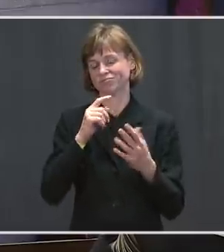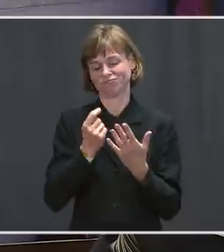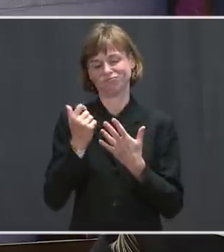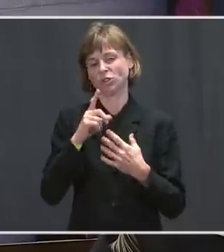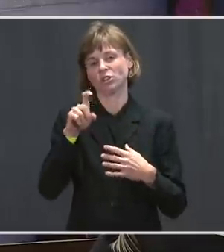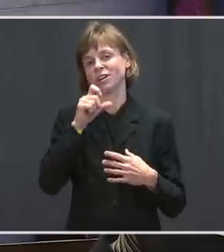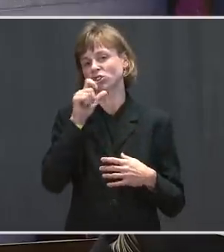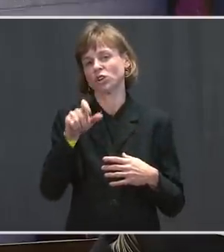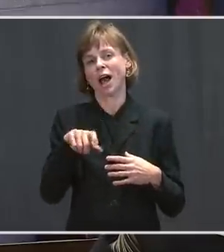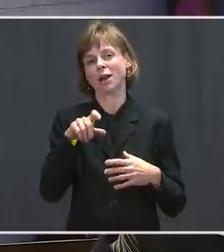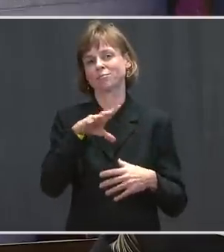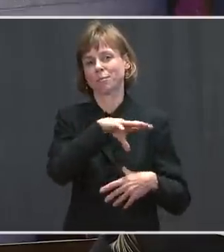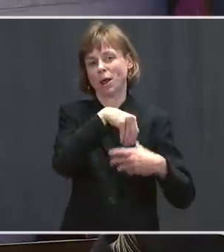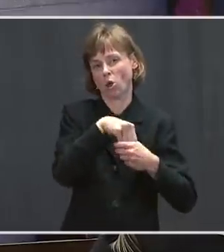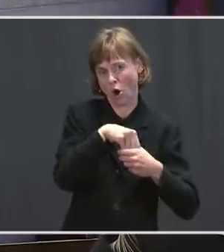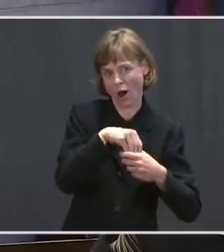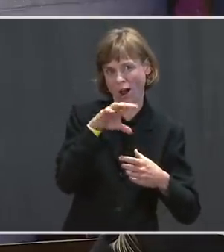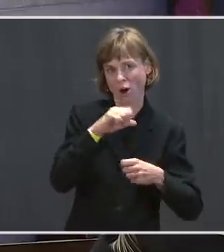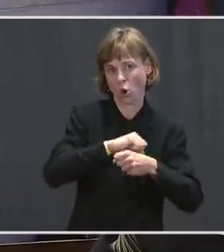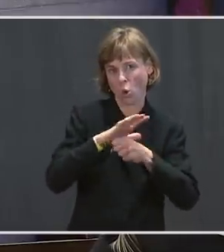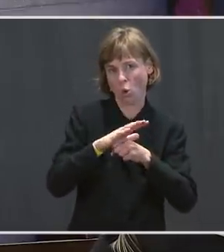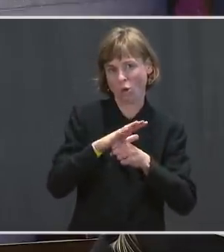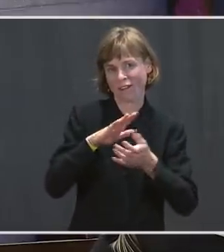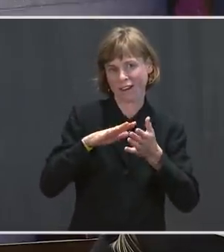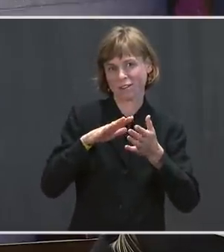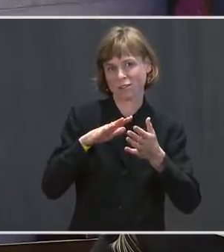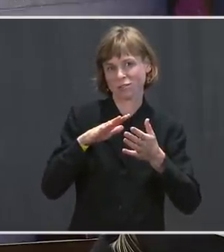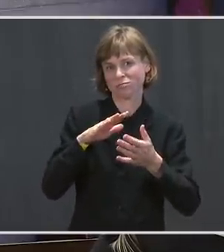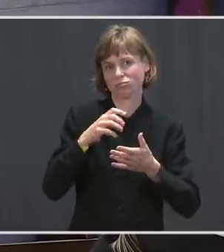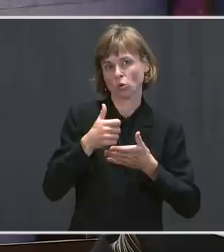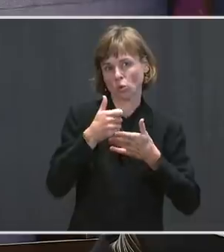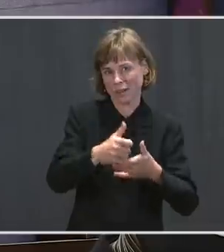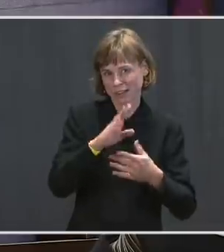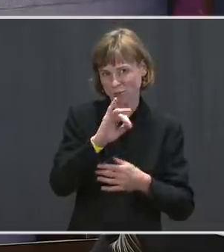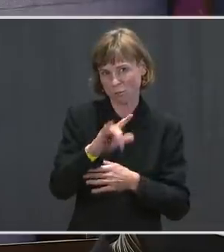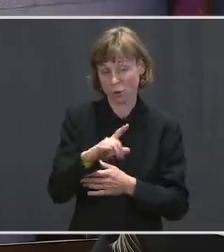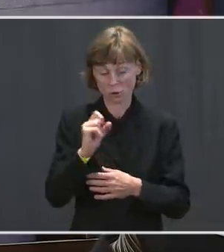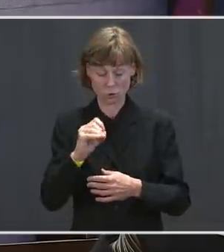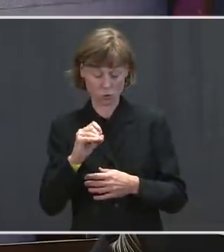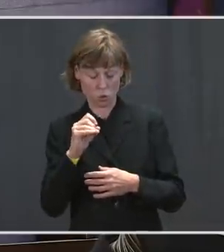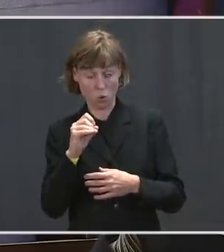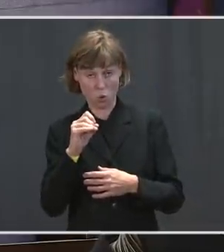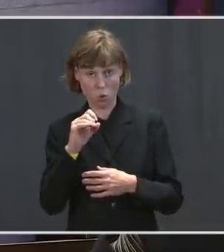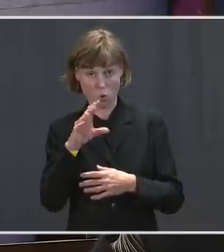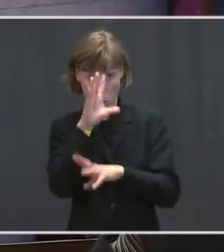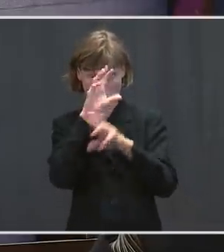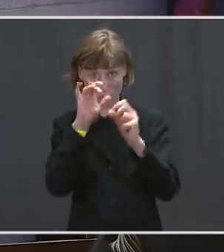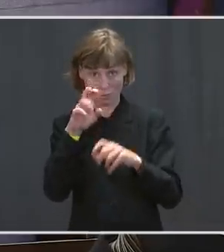So, is President Biden willing to drop the $15 minimum wage in order to get bipartisan support for that package?